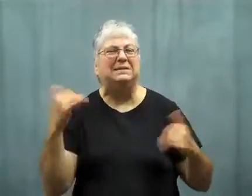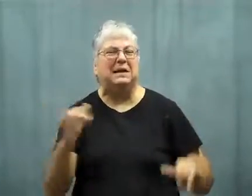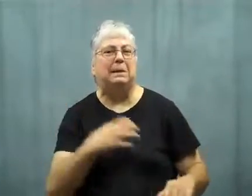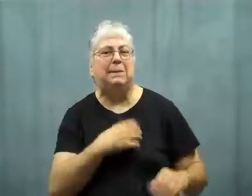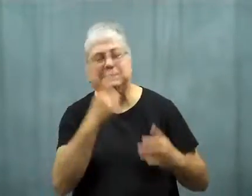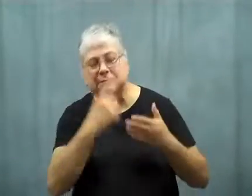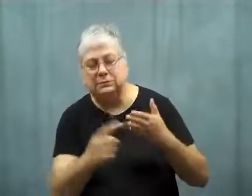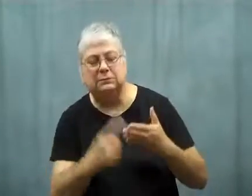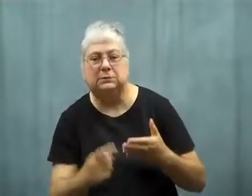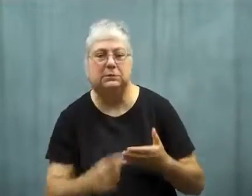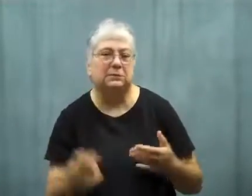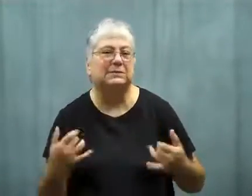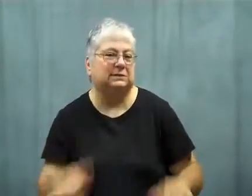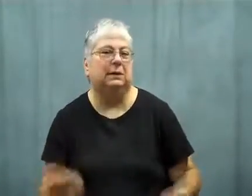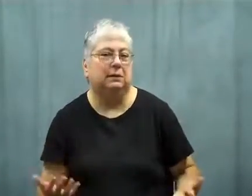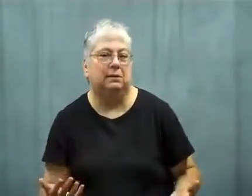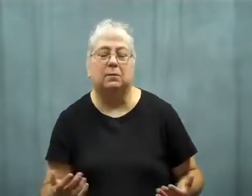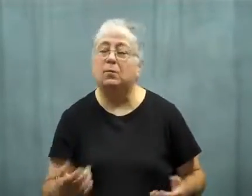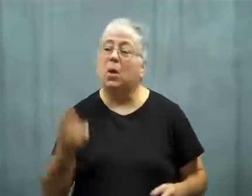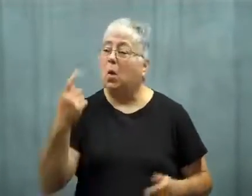The police are still looking into it.